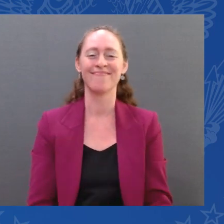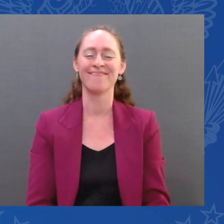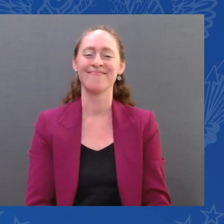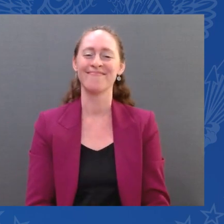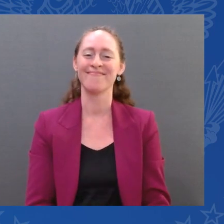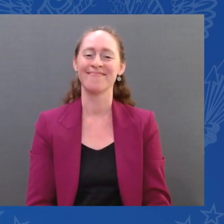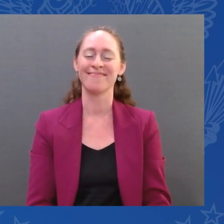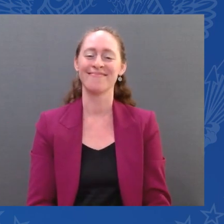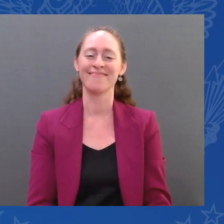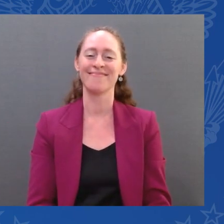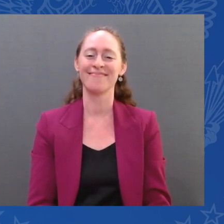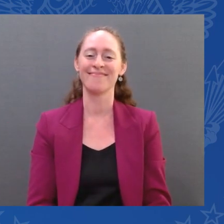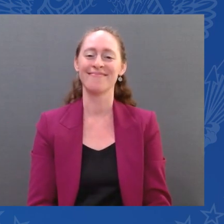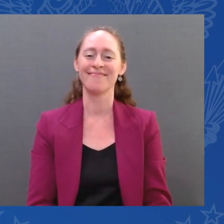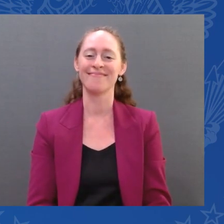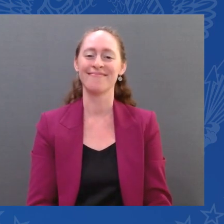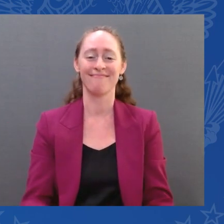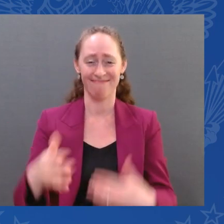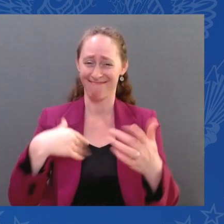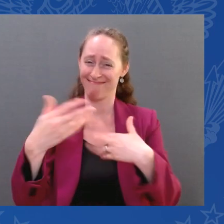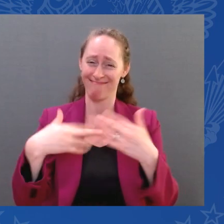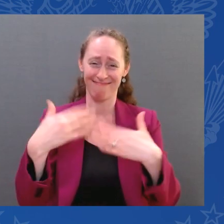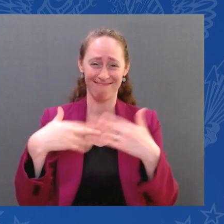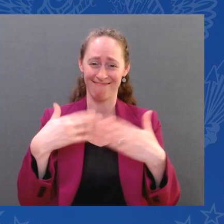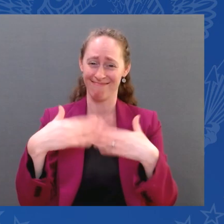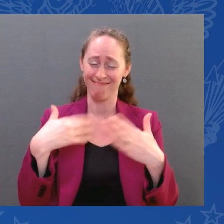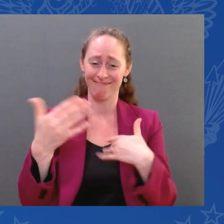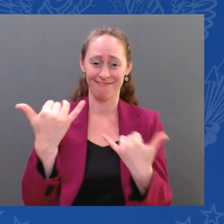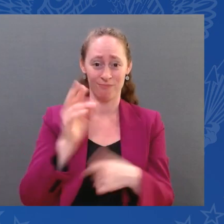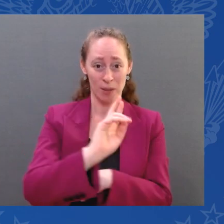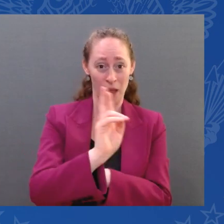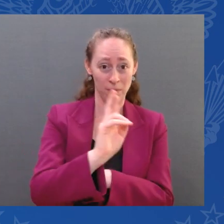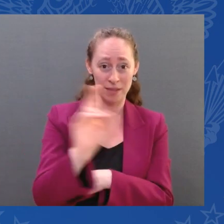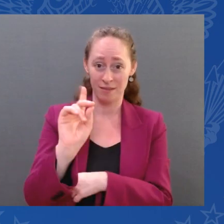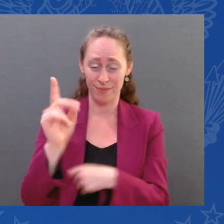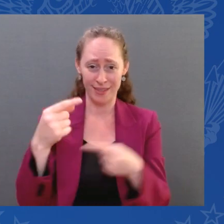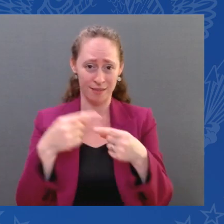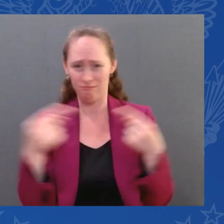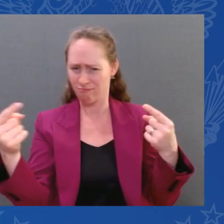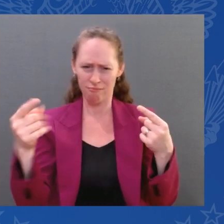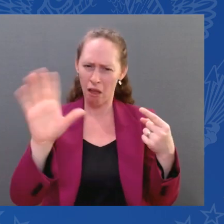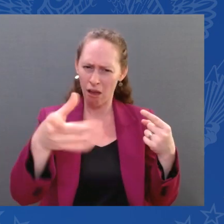to make progress and find common ground. Never afraid to stand up for what he felt was right.